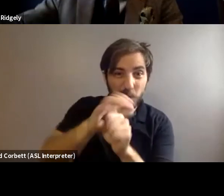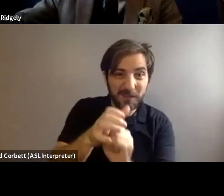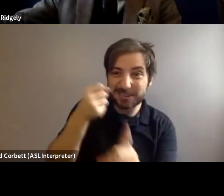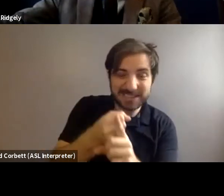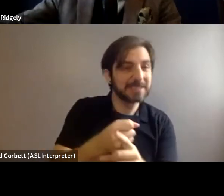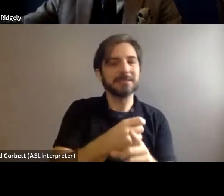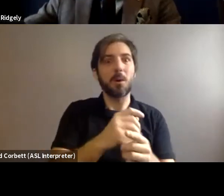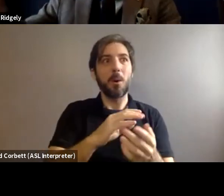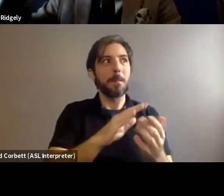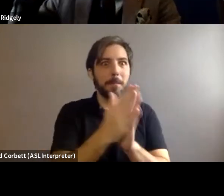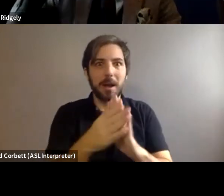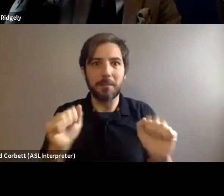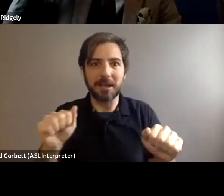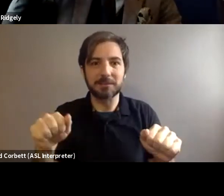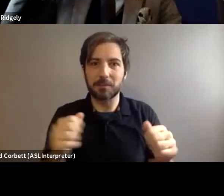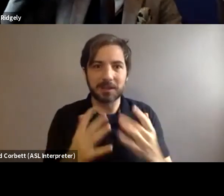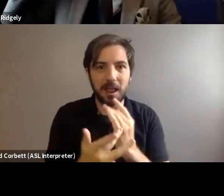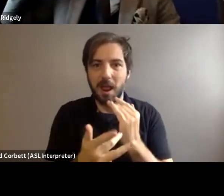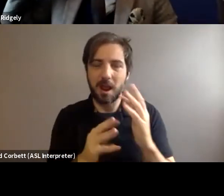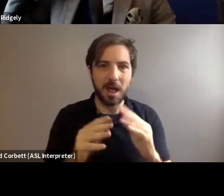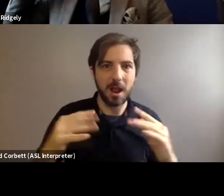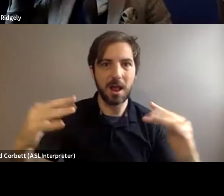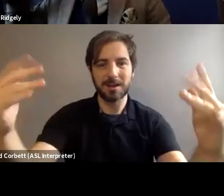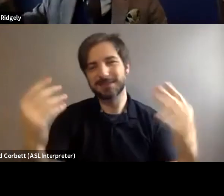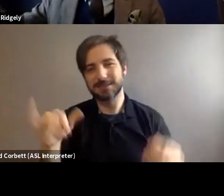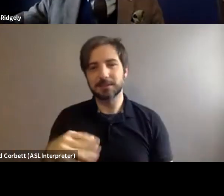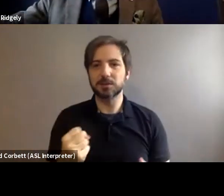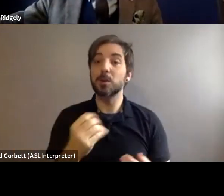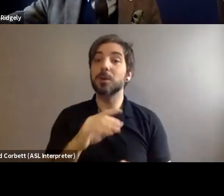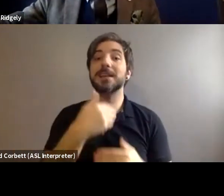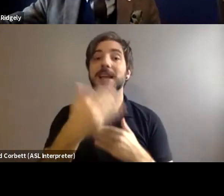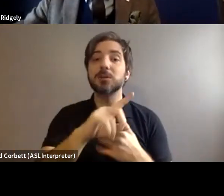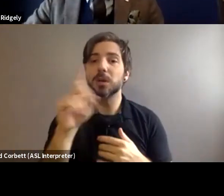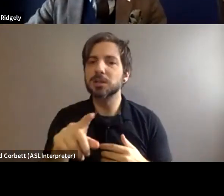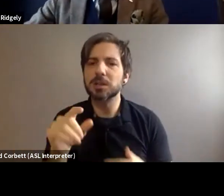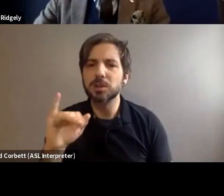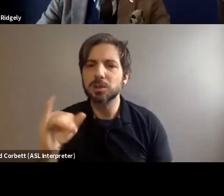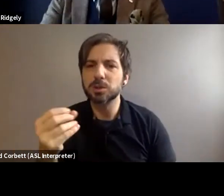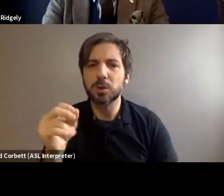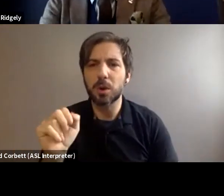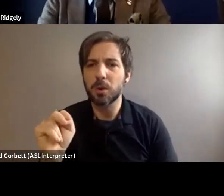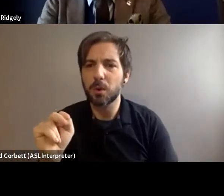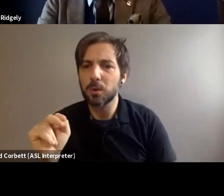uh joan are you still with us we lost jones video i'll come back to that question specifically